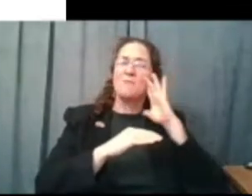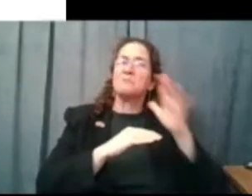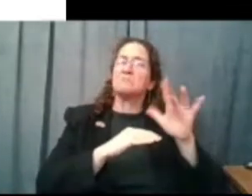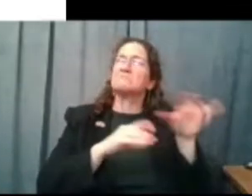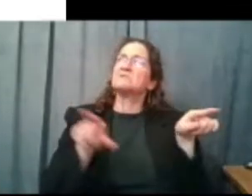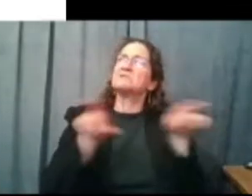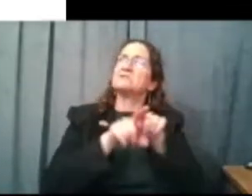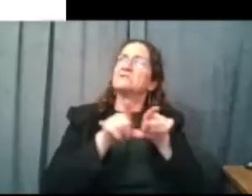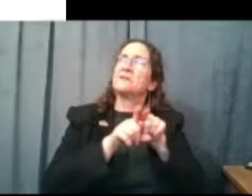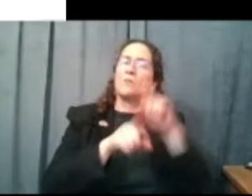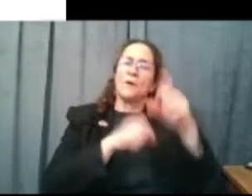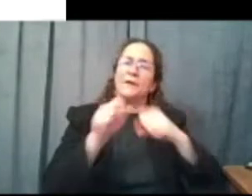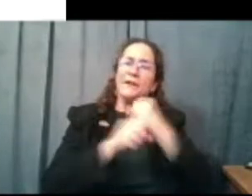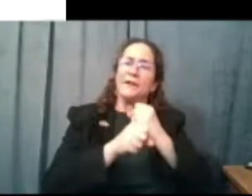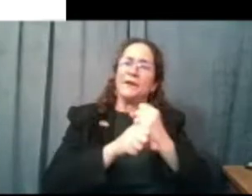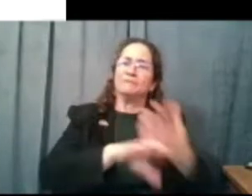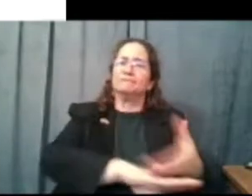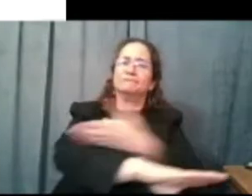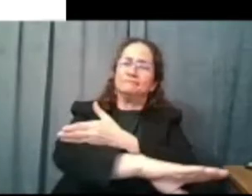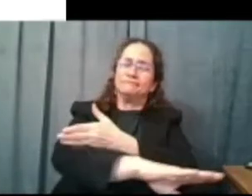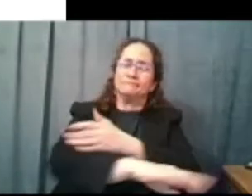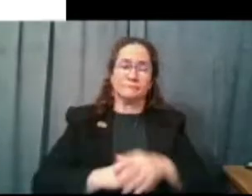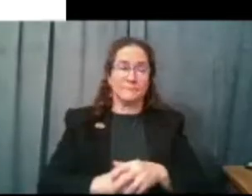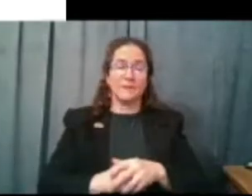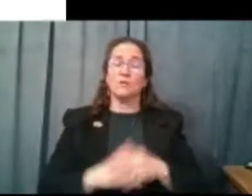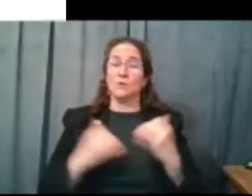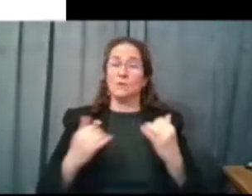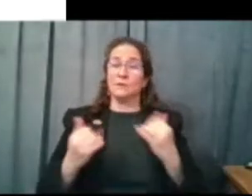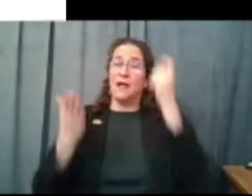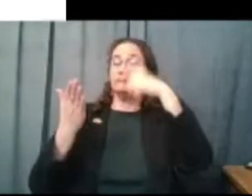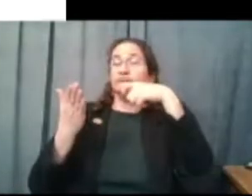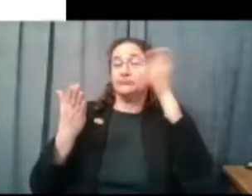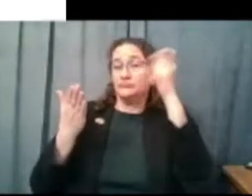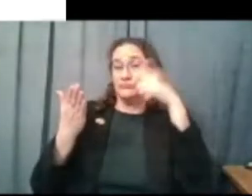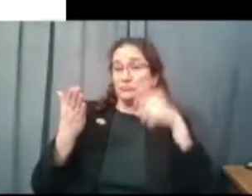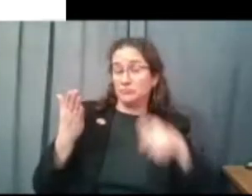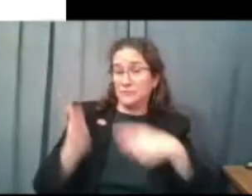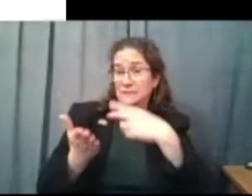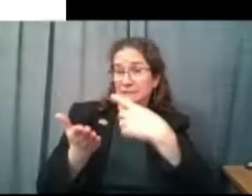and checklist kind of fall in the advanced organizers, and it has affect size of .61, which